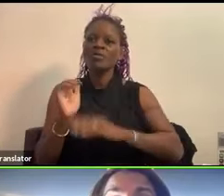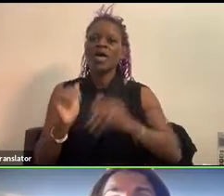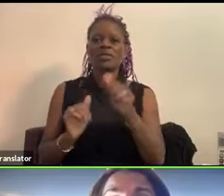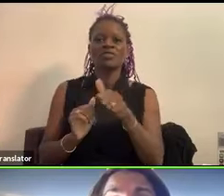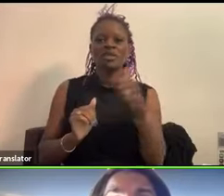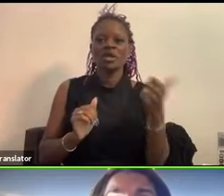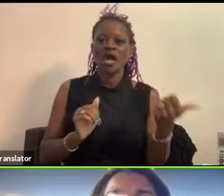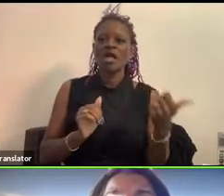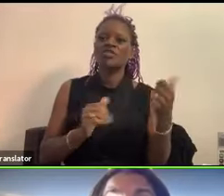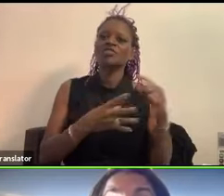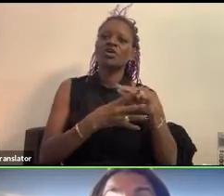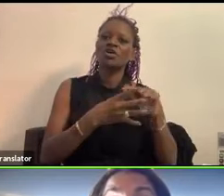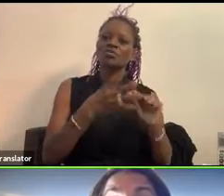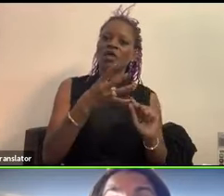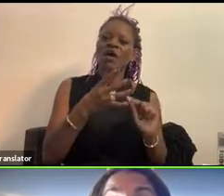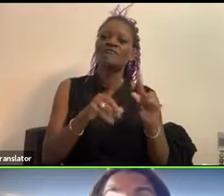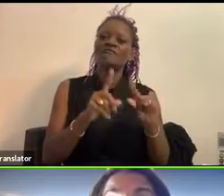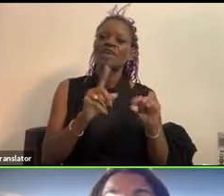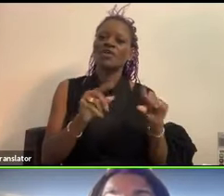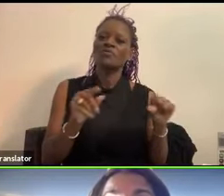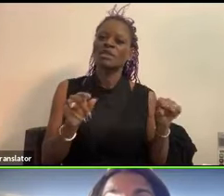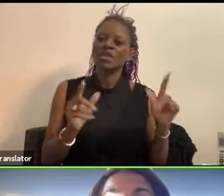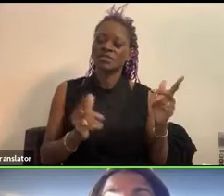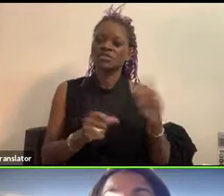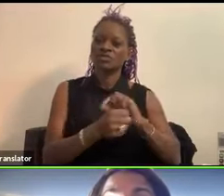That said, what remains true is that those